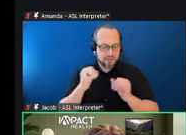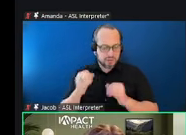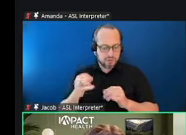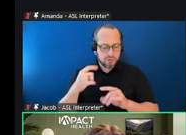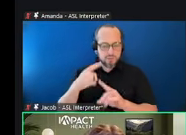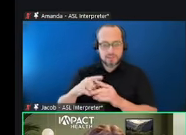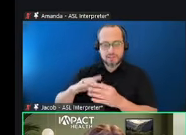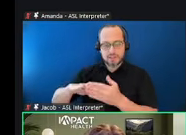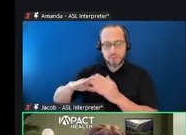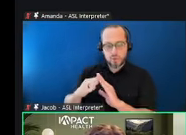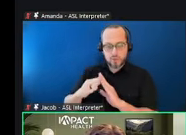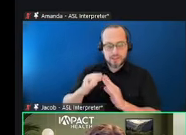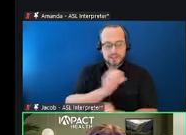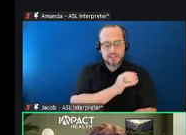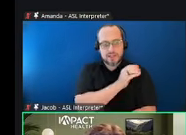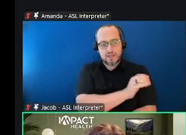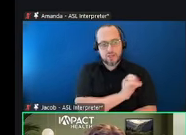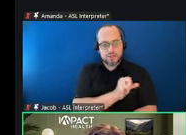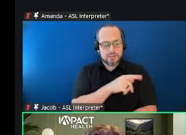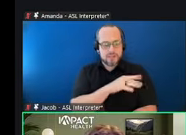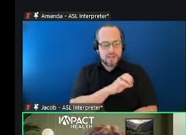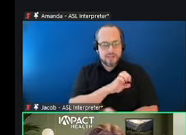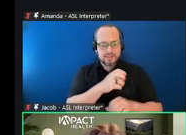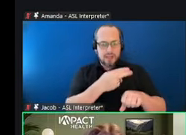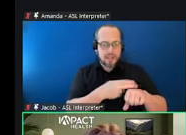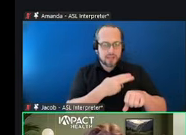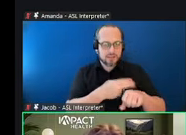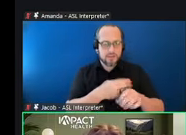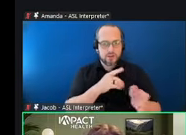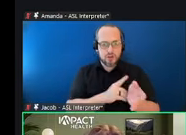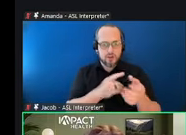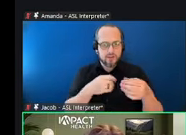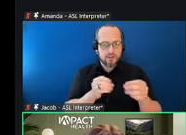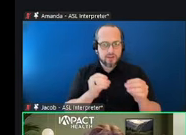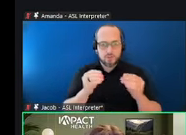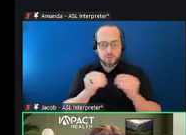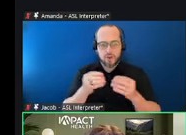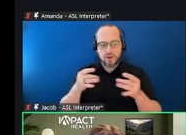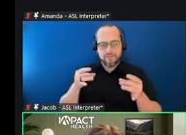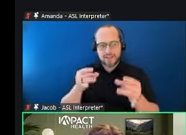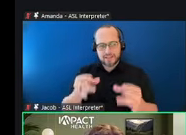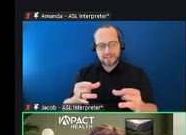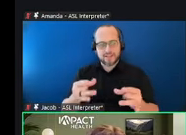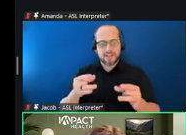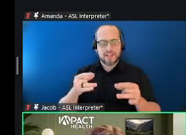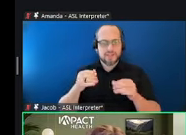to get that care more effectively, efficiently, and consistently. Um, and with that, I'm going